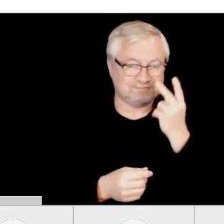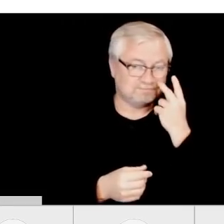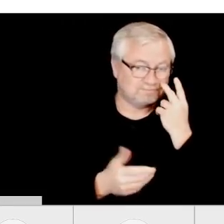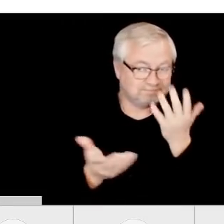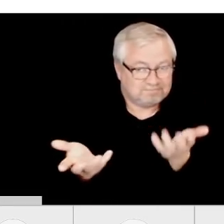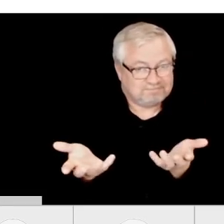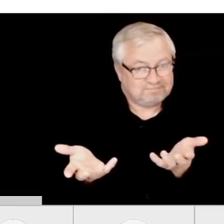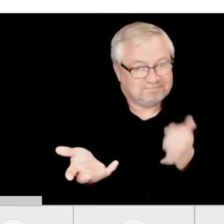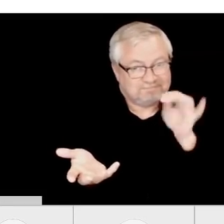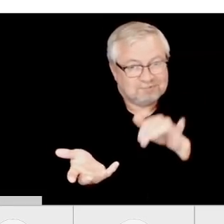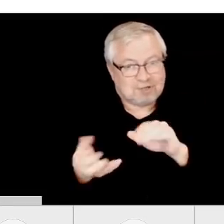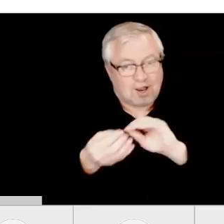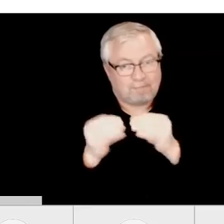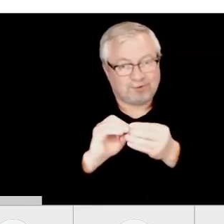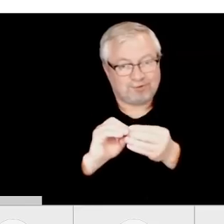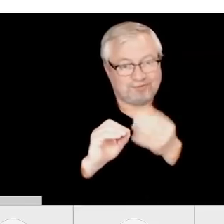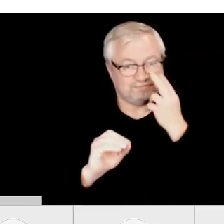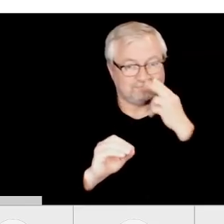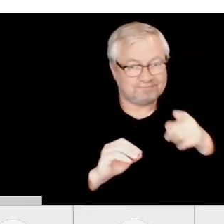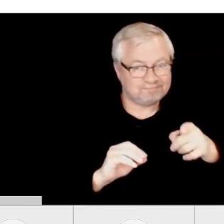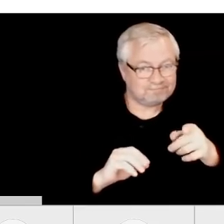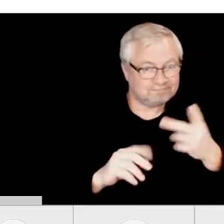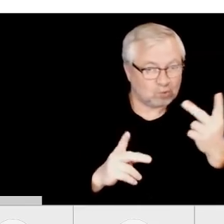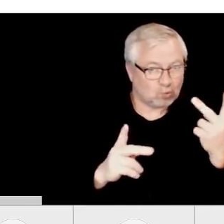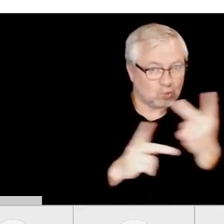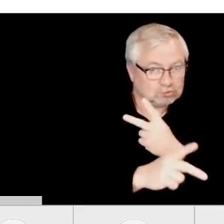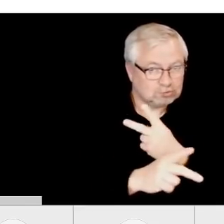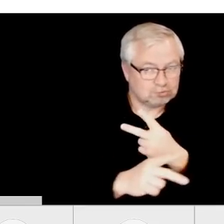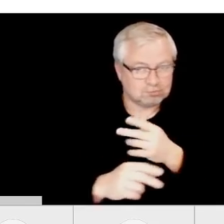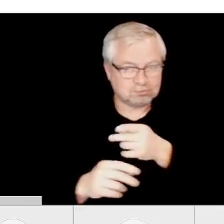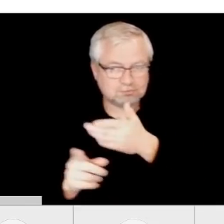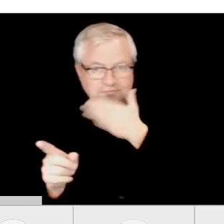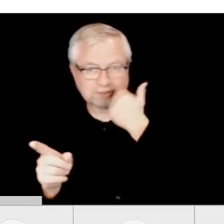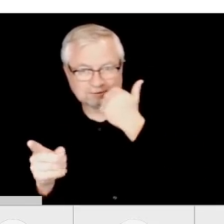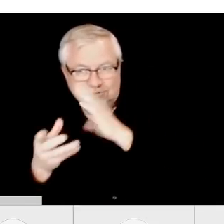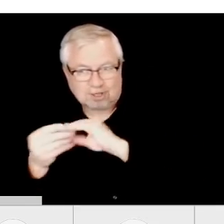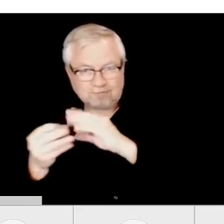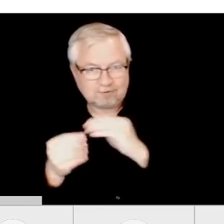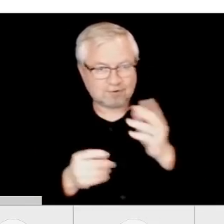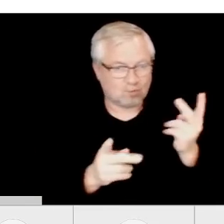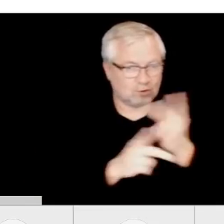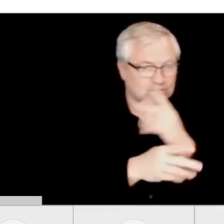that kind of worst and best case scenarios with -- a testing with